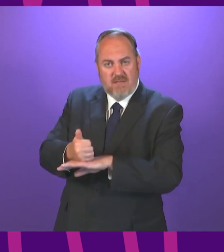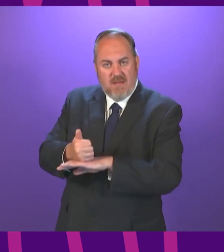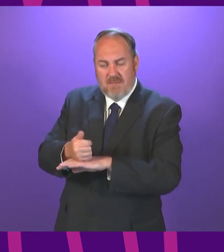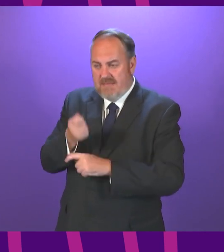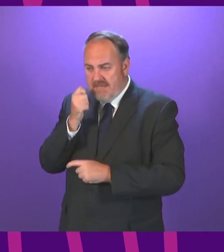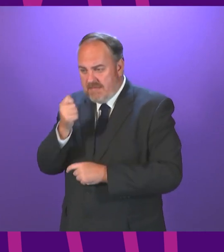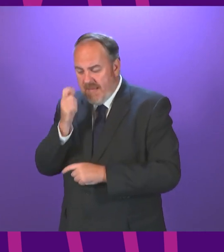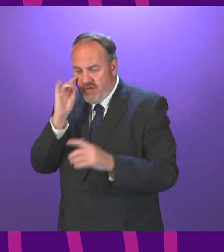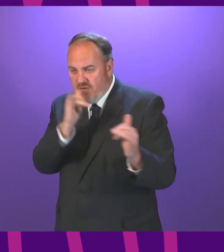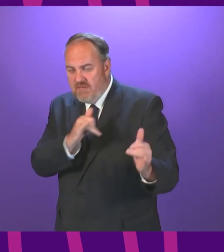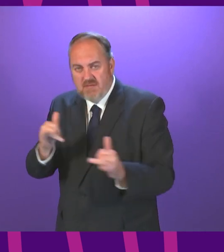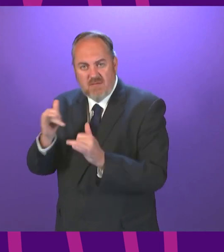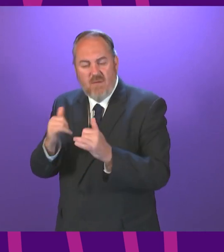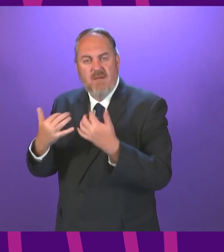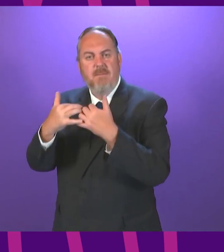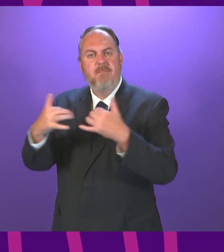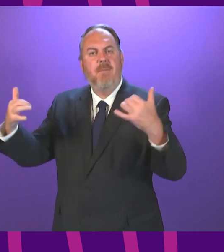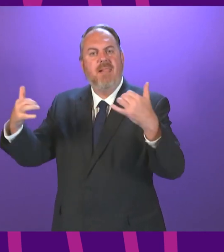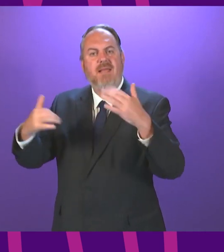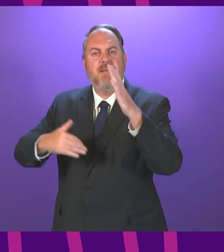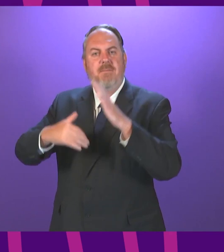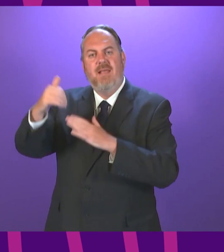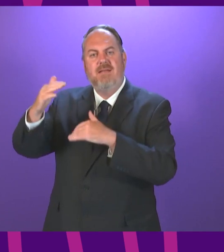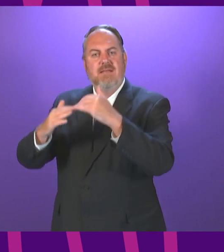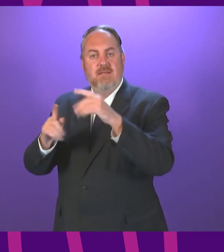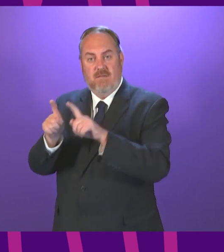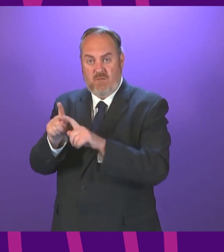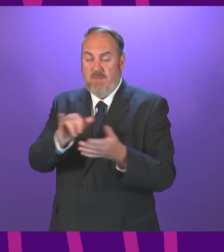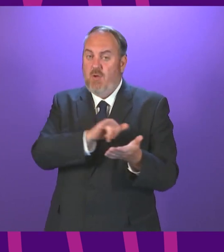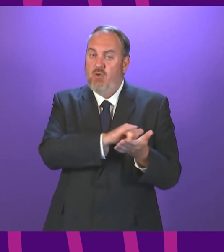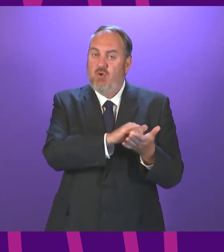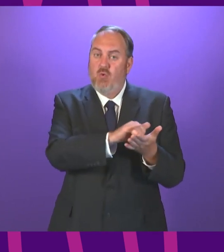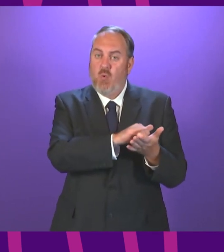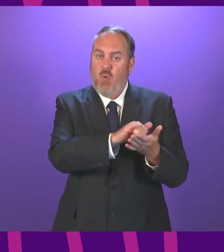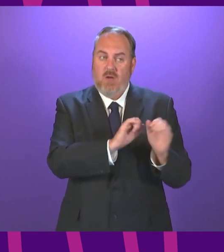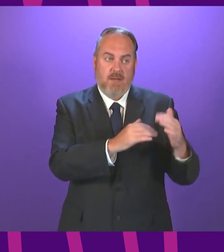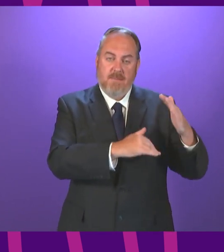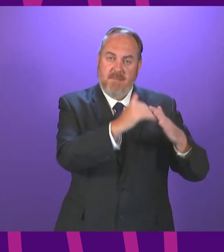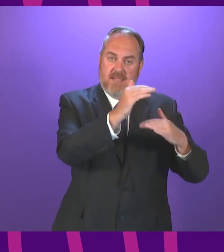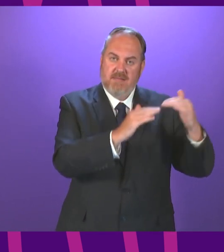which is being done in schools in New York City, for example, or will it consider imposing